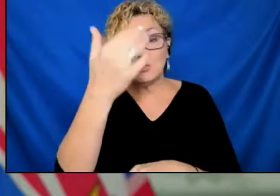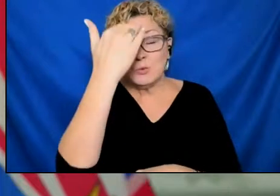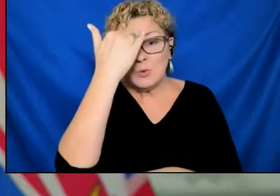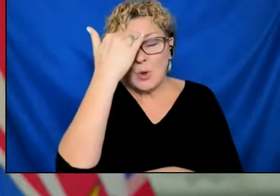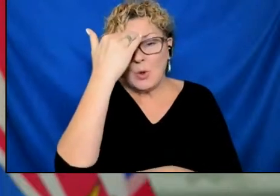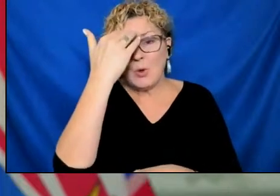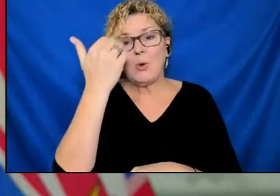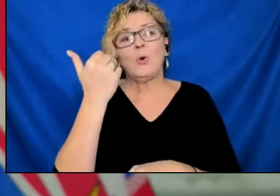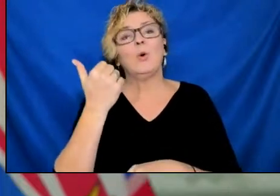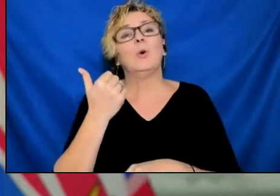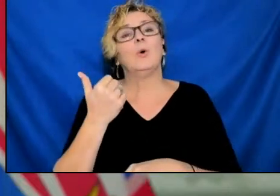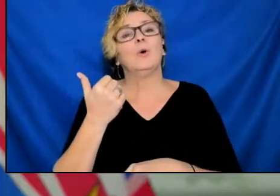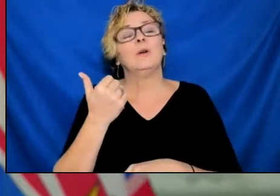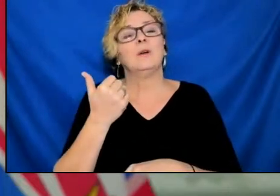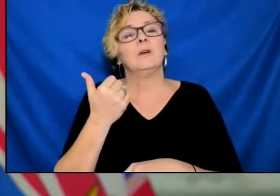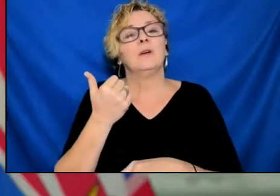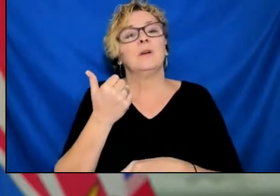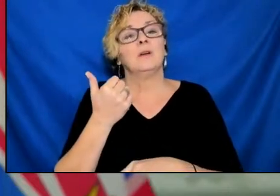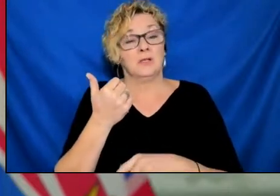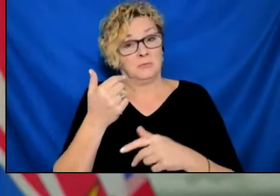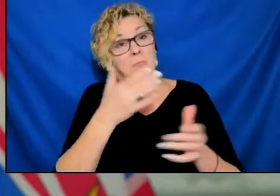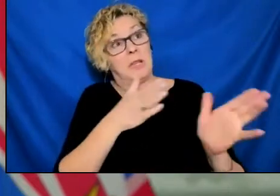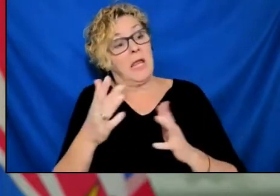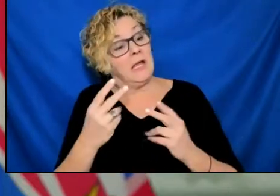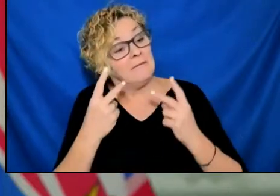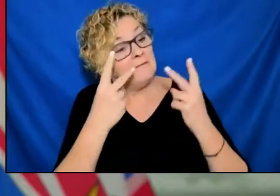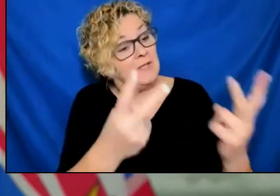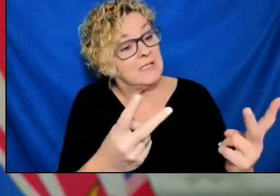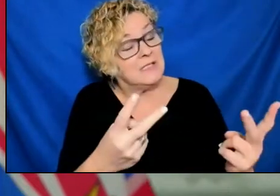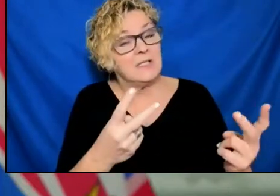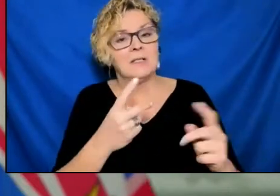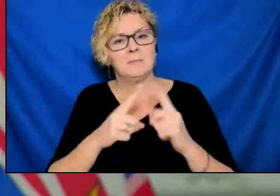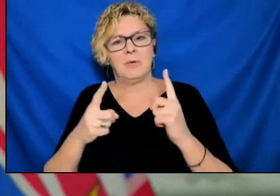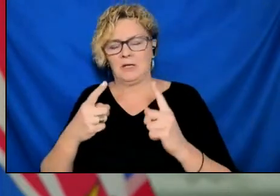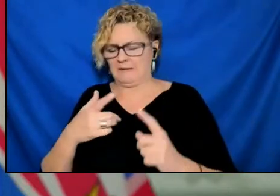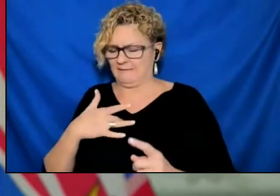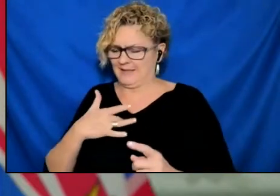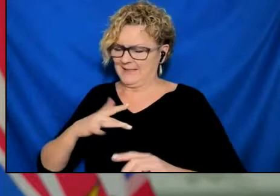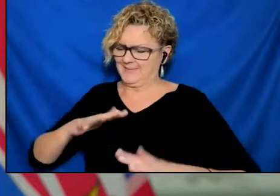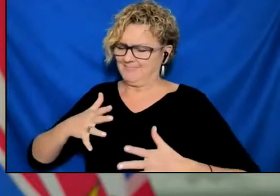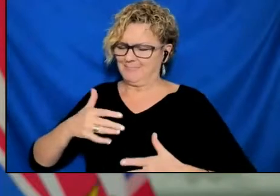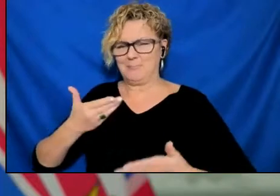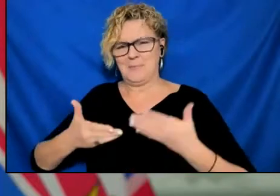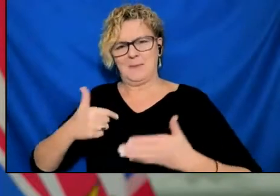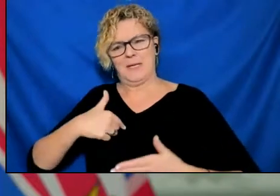please do not go to visit your loved ones in long-term care.